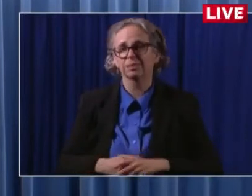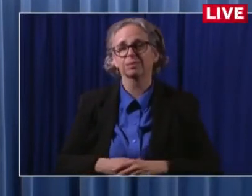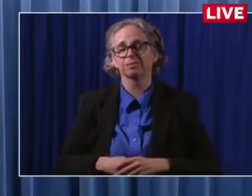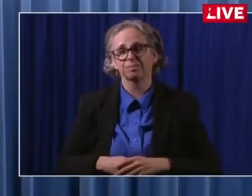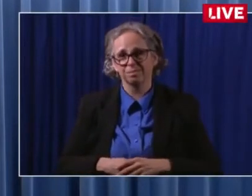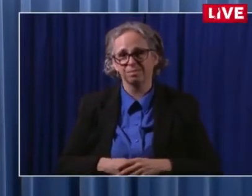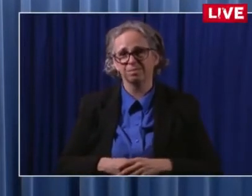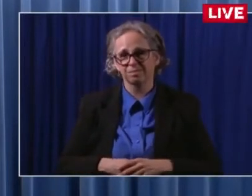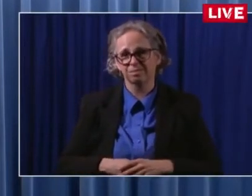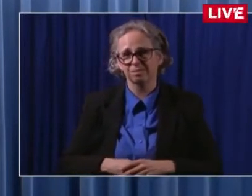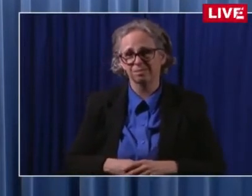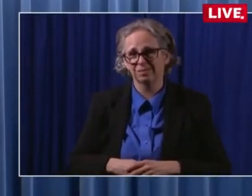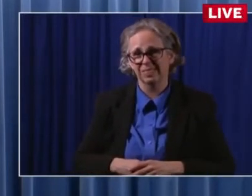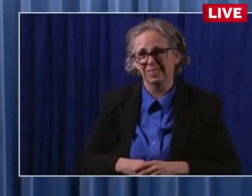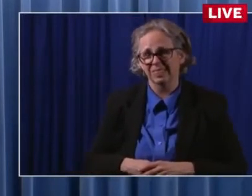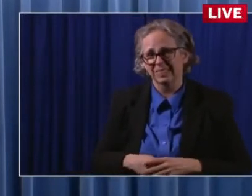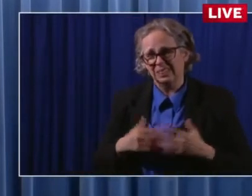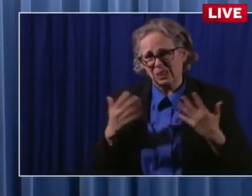PER DAY BY JULY 2.